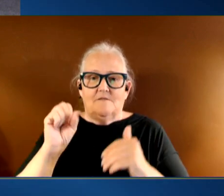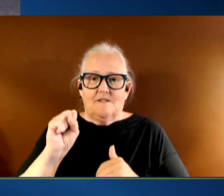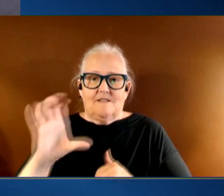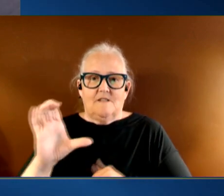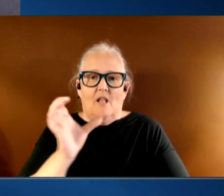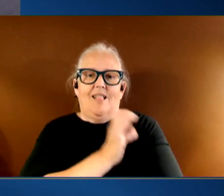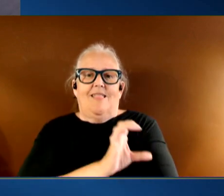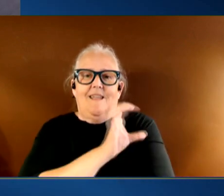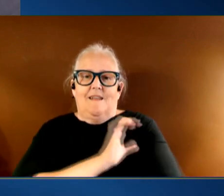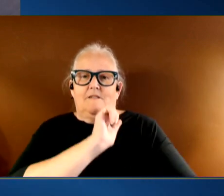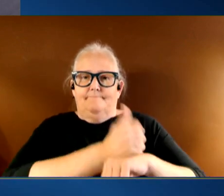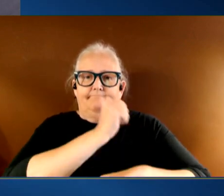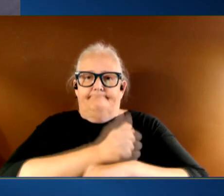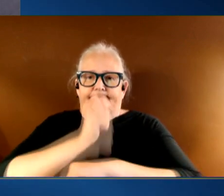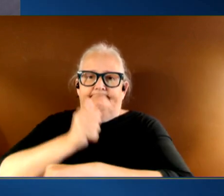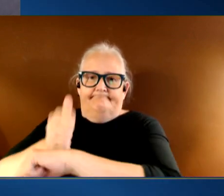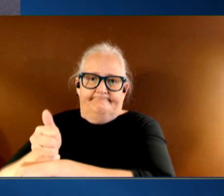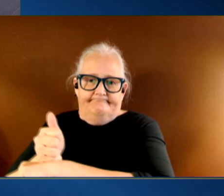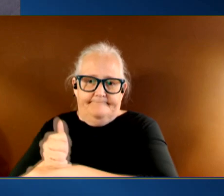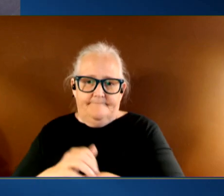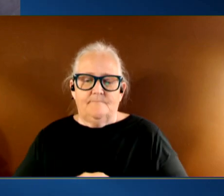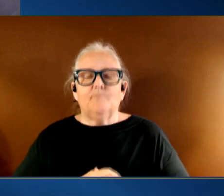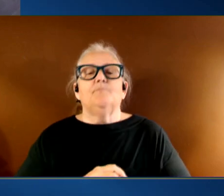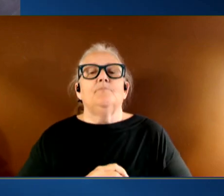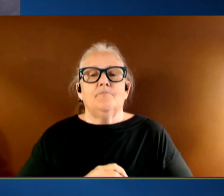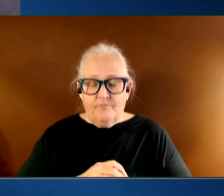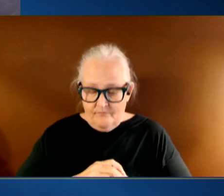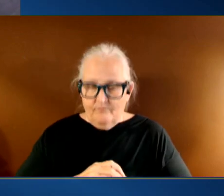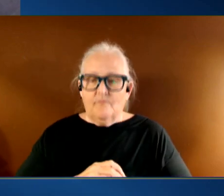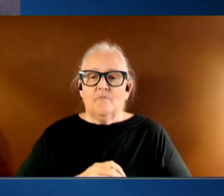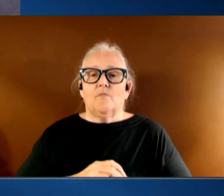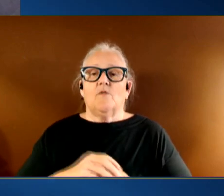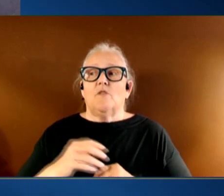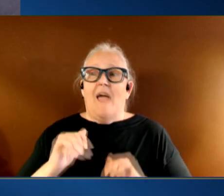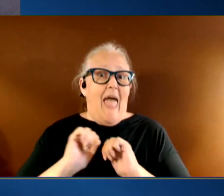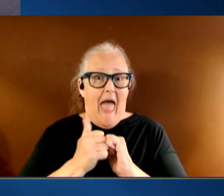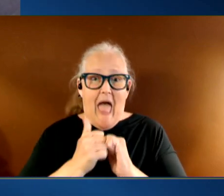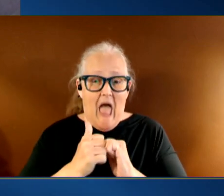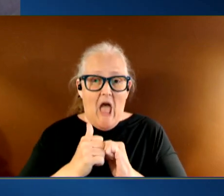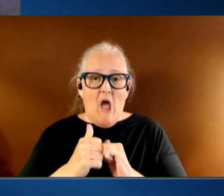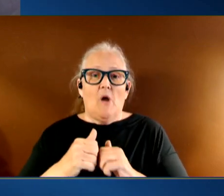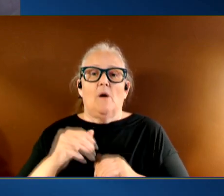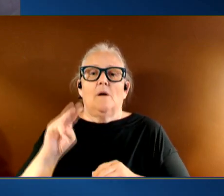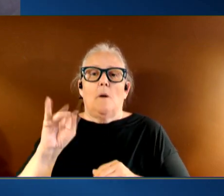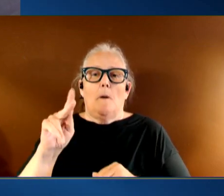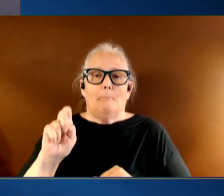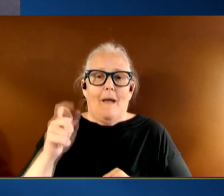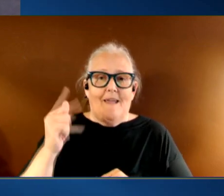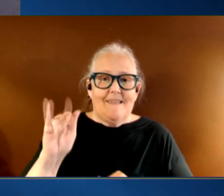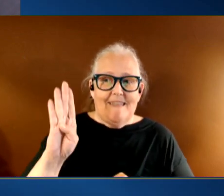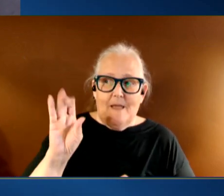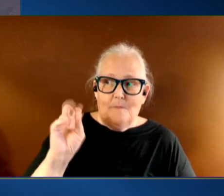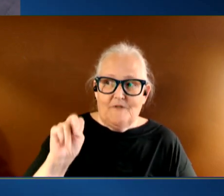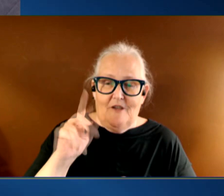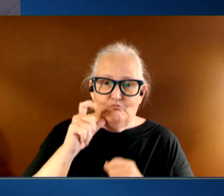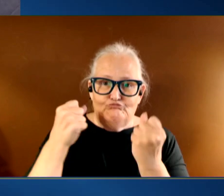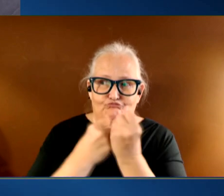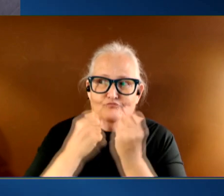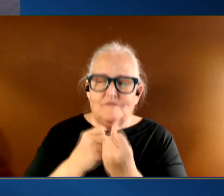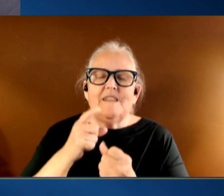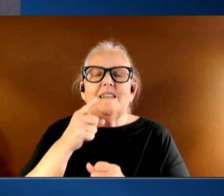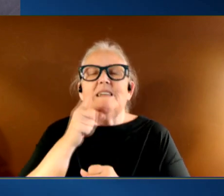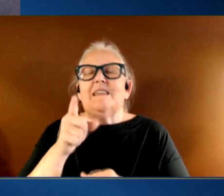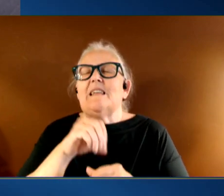And we did that with champions Mike Gibson, who is assembly member in Los Angeles,